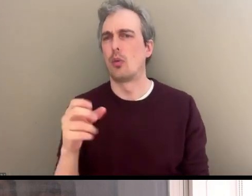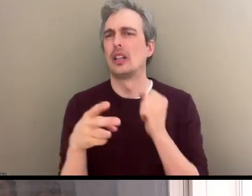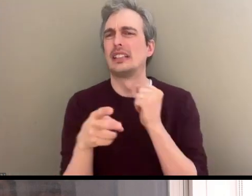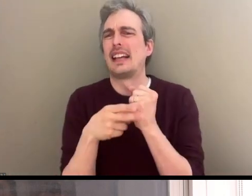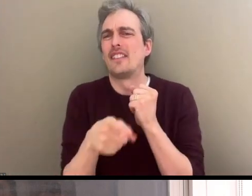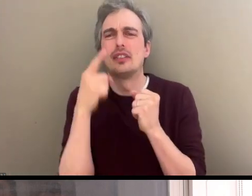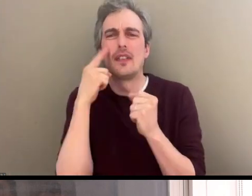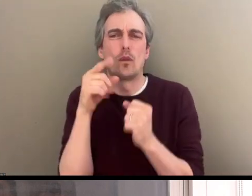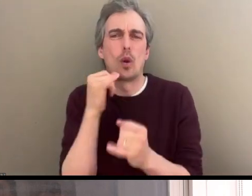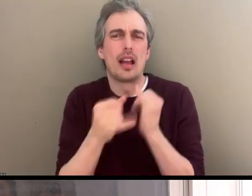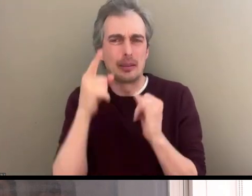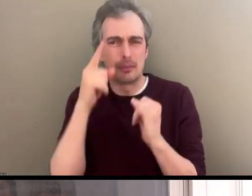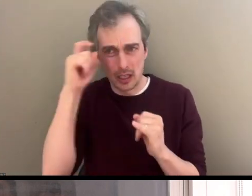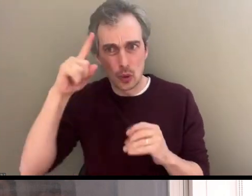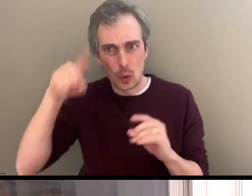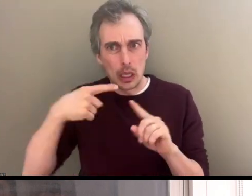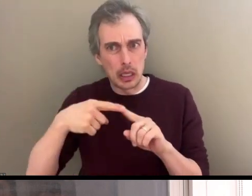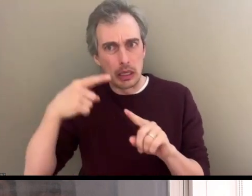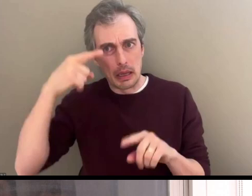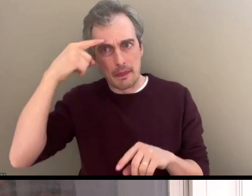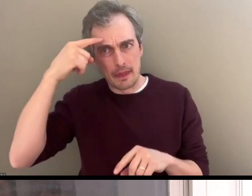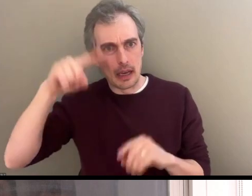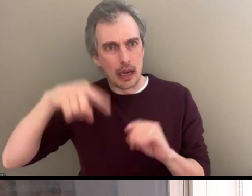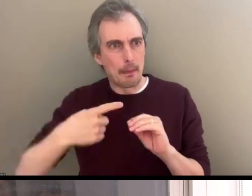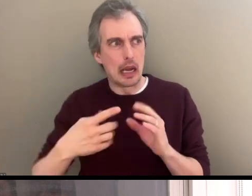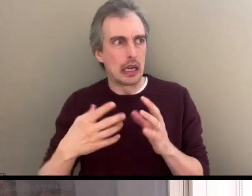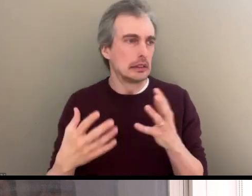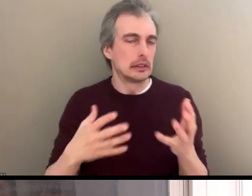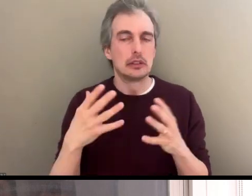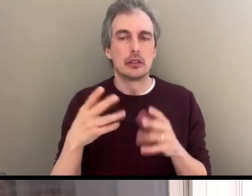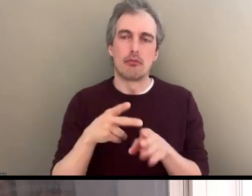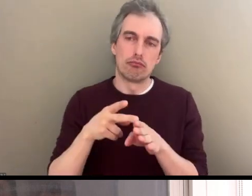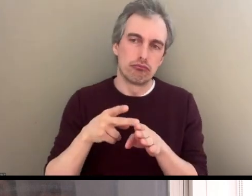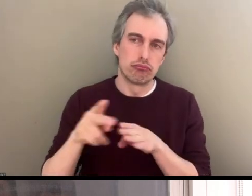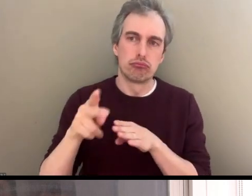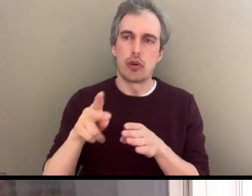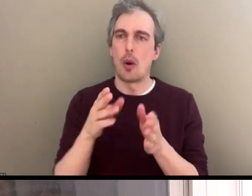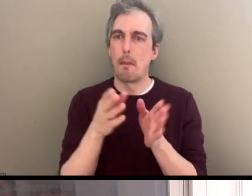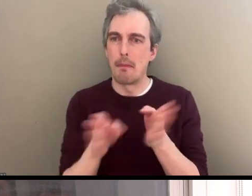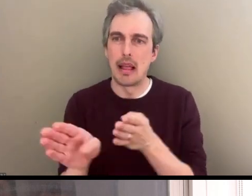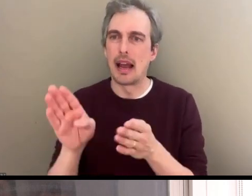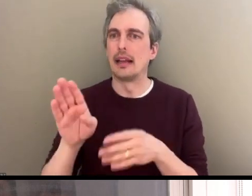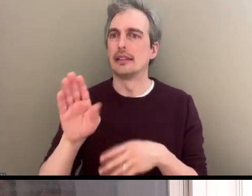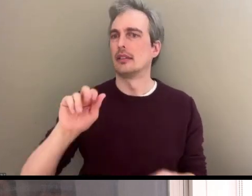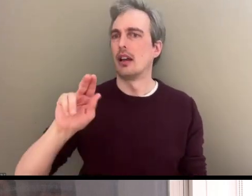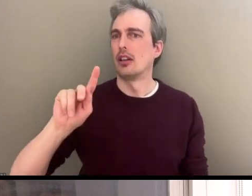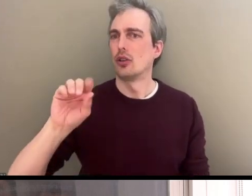plans and getting more out of automation, these are probably going to come up through Google searches and everything.